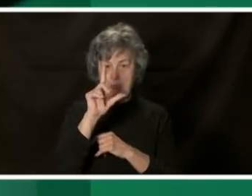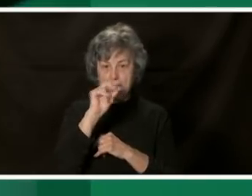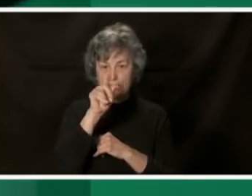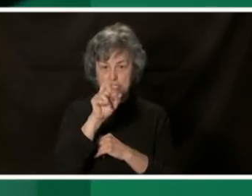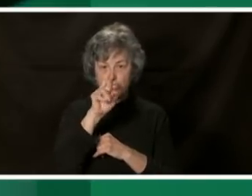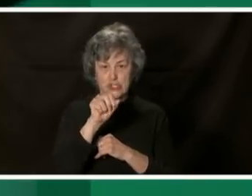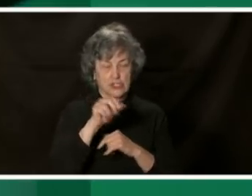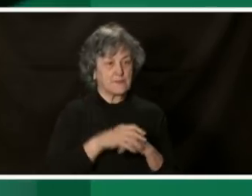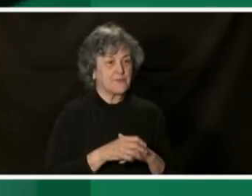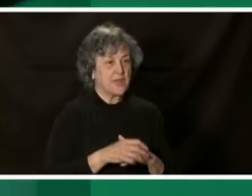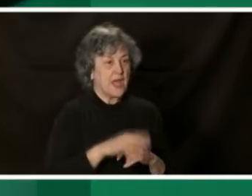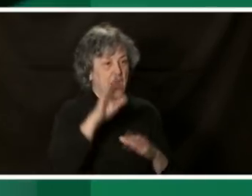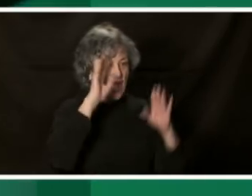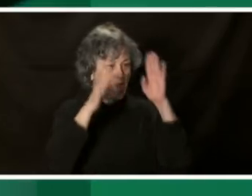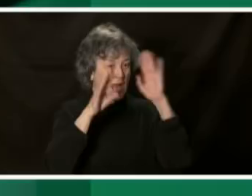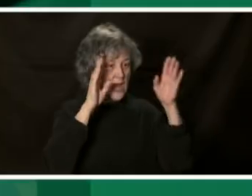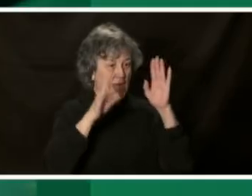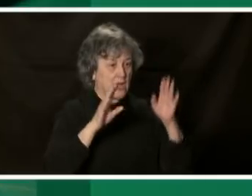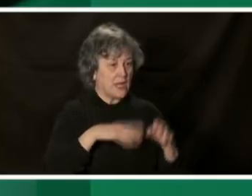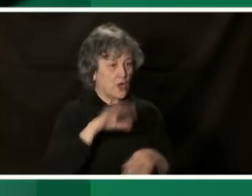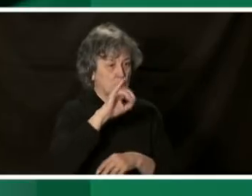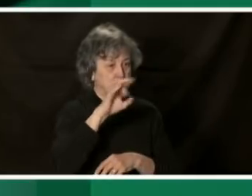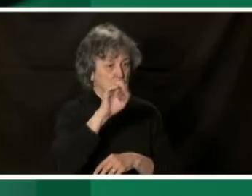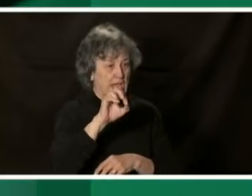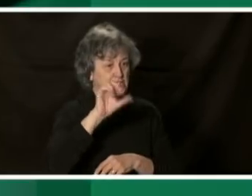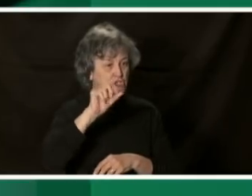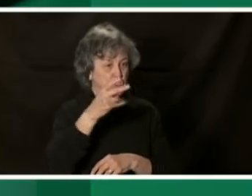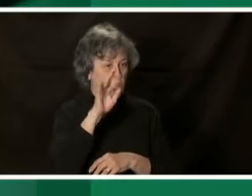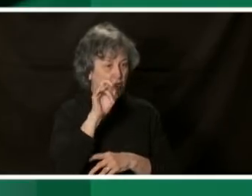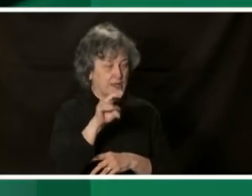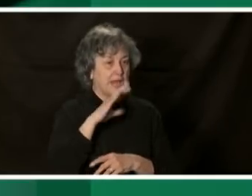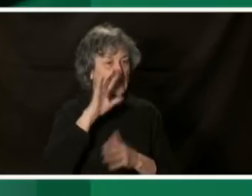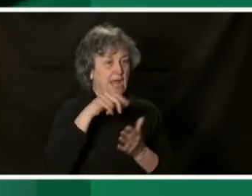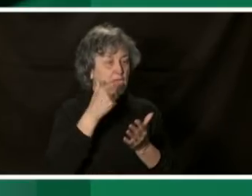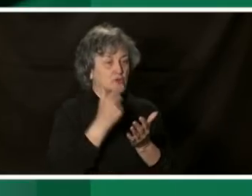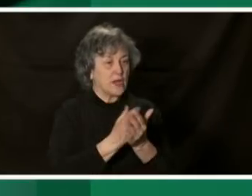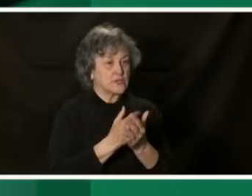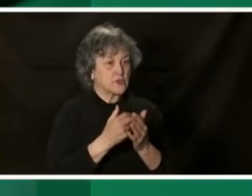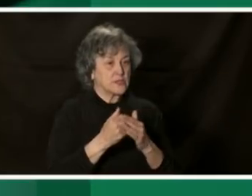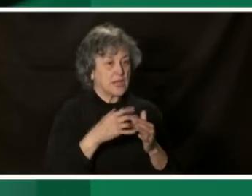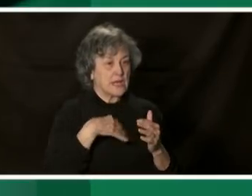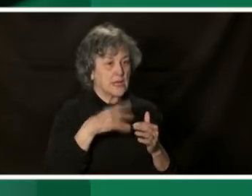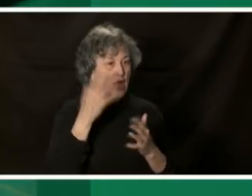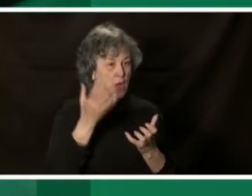» HI, MY NAME IS JAYDE SHERRON. I'M GRADUATING WITH MY MASTER'S IN COMMUNICATION MANAGEMENT. ONE DAY I HOPE TO BE A STUDY ABROAD ADVISOR.